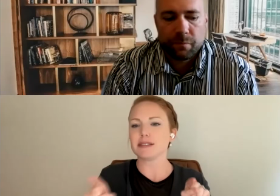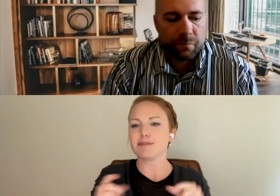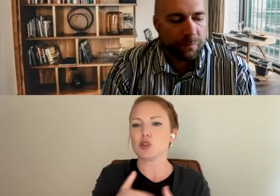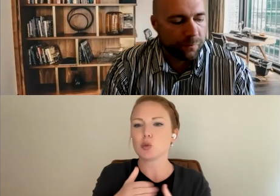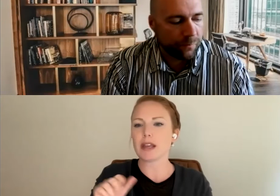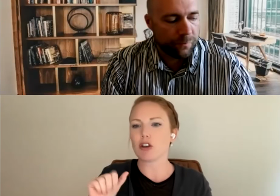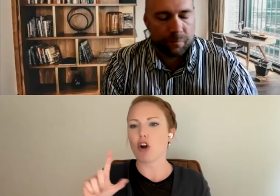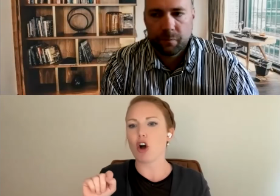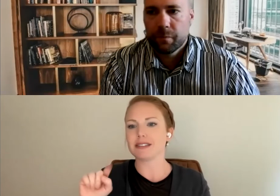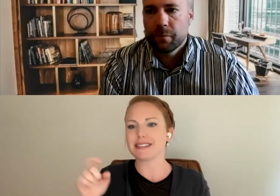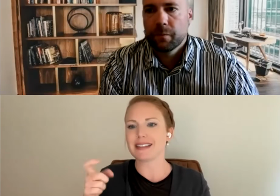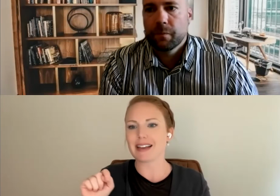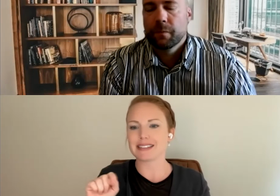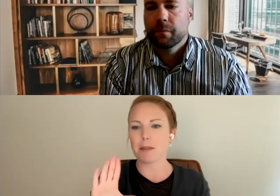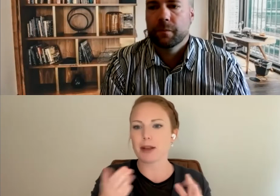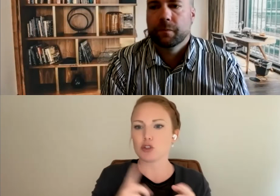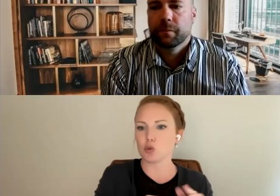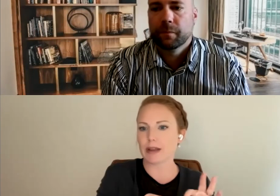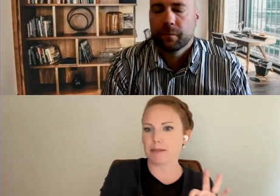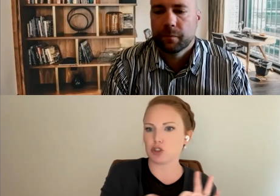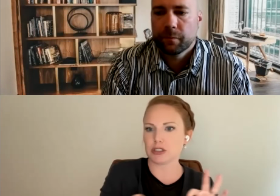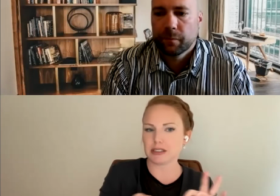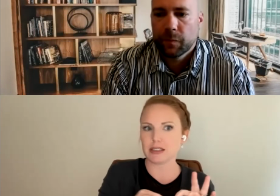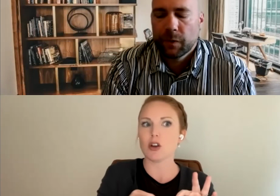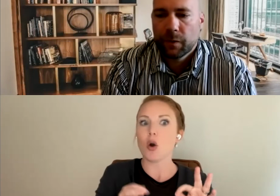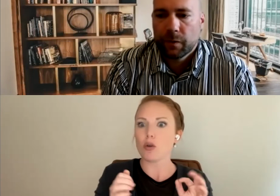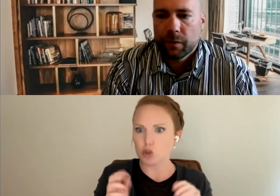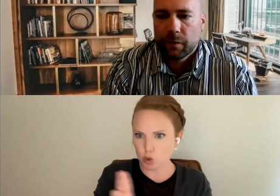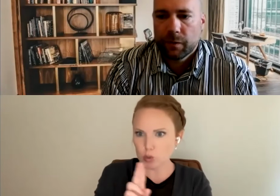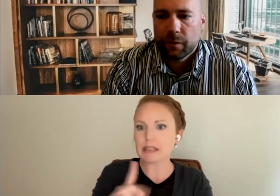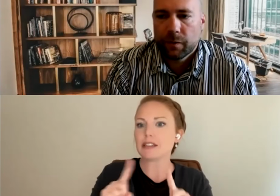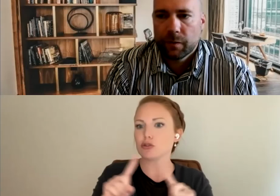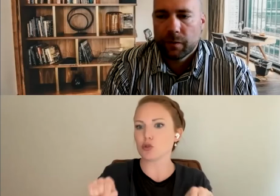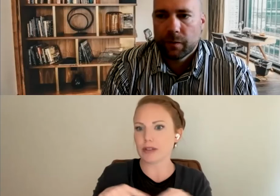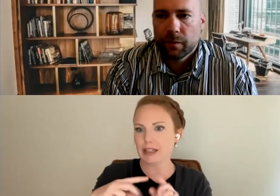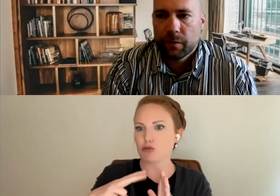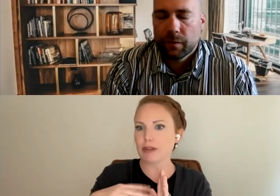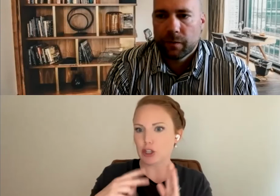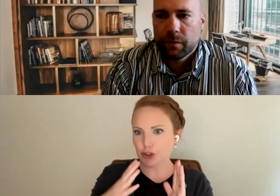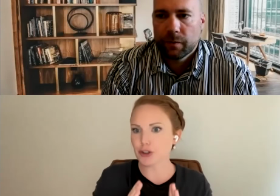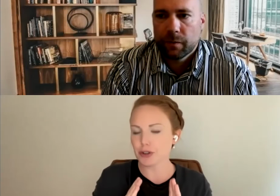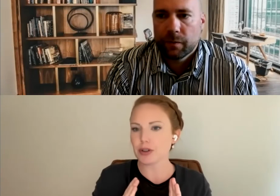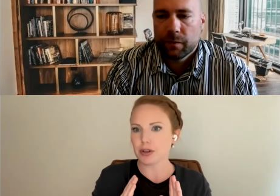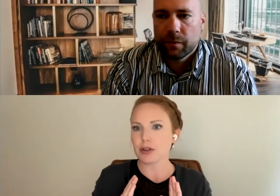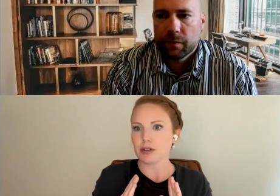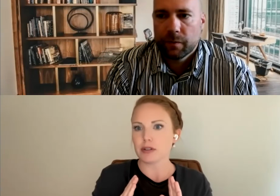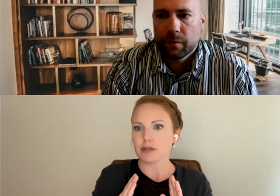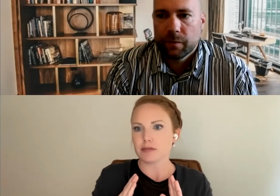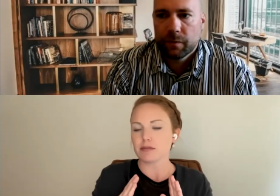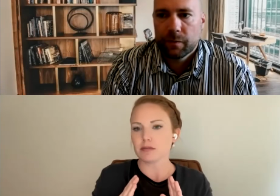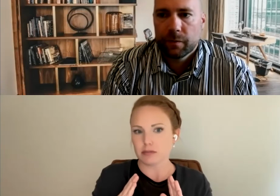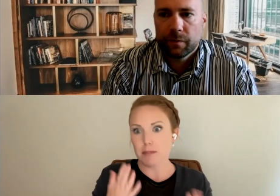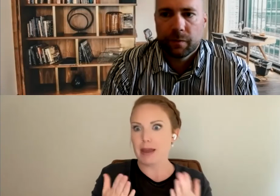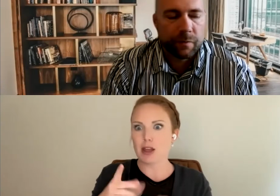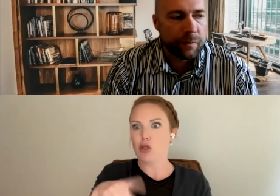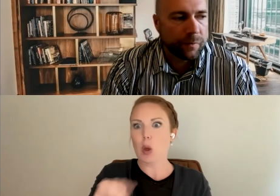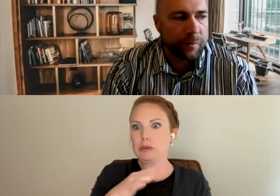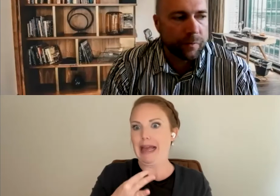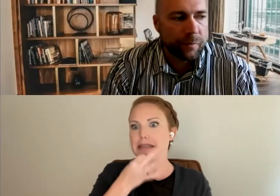by a screen reader ... that can be commented on more specifically by someone more specific